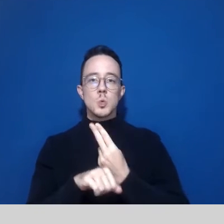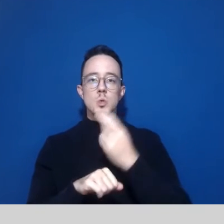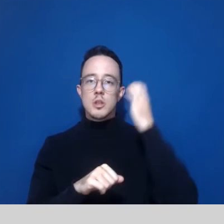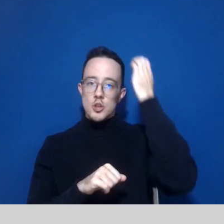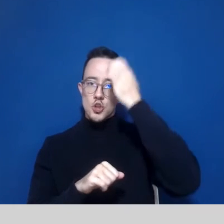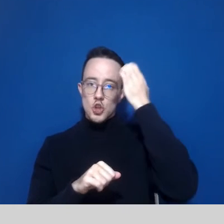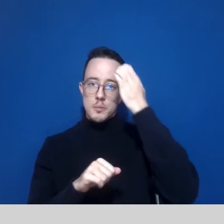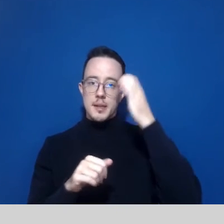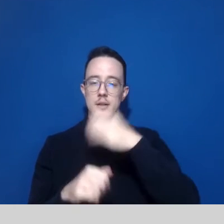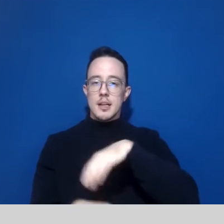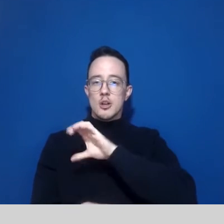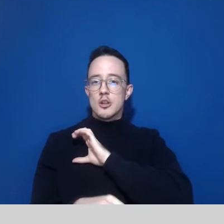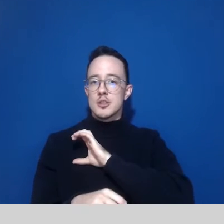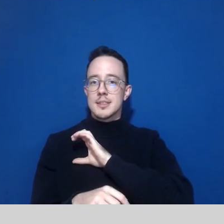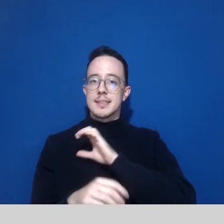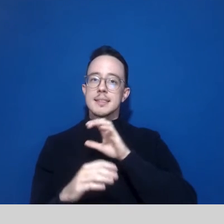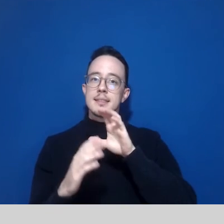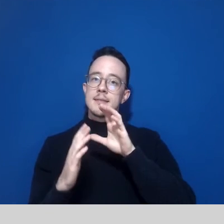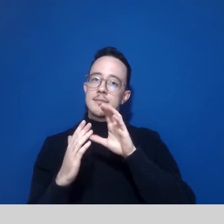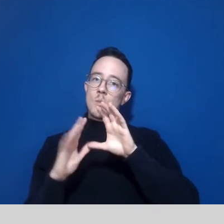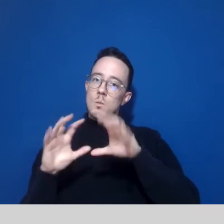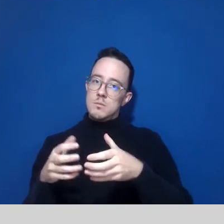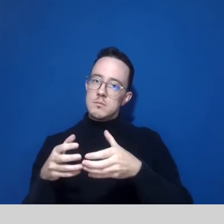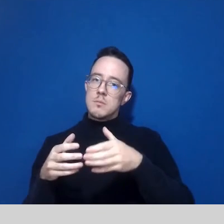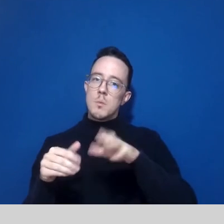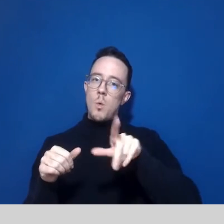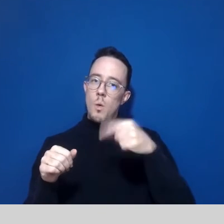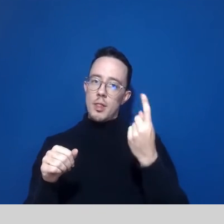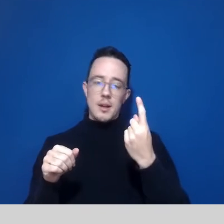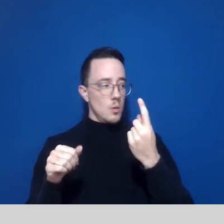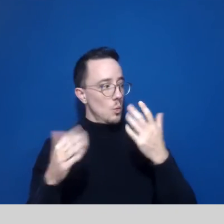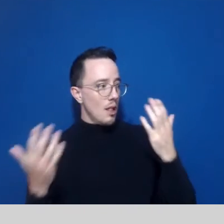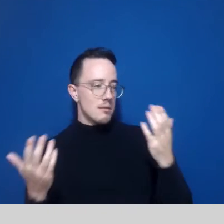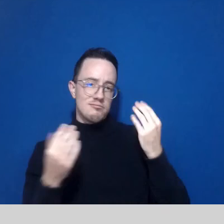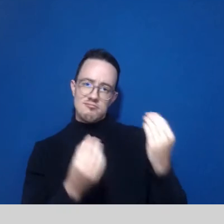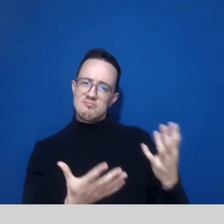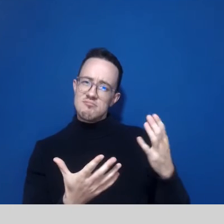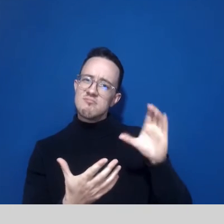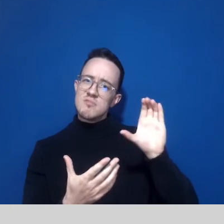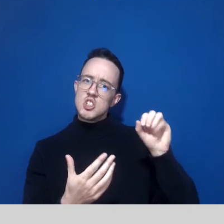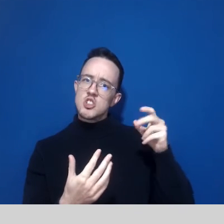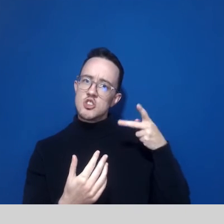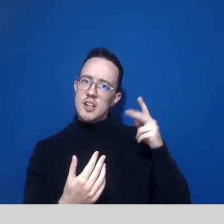please enter characters from the European character set only. So Czech and Slovak is a European language.